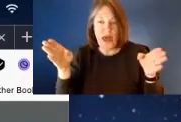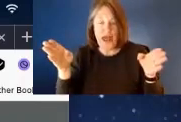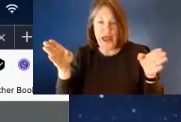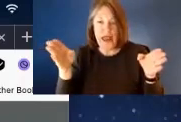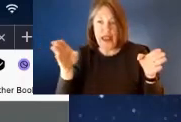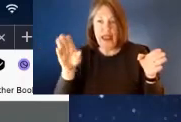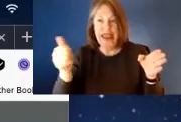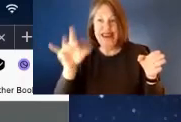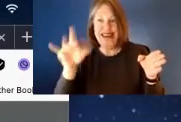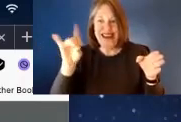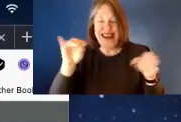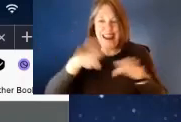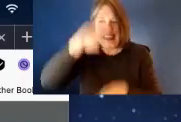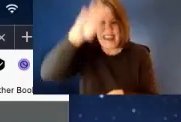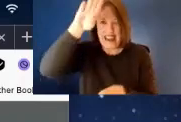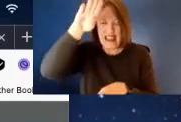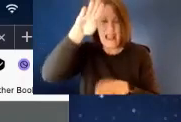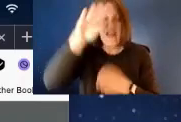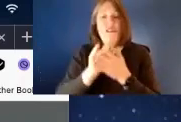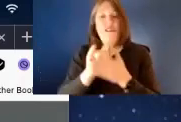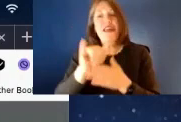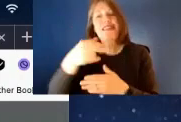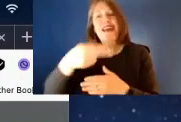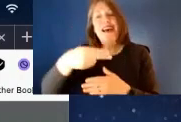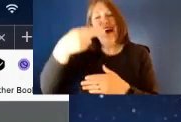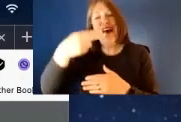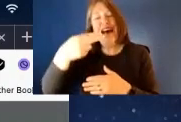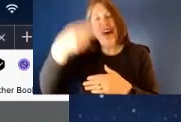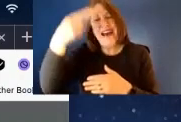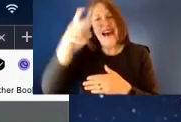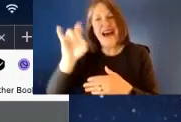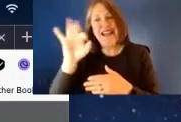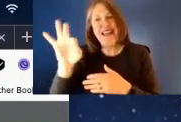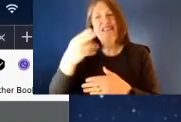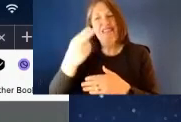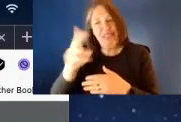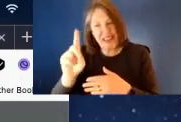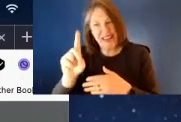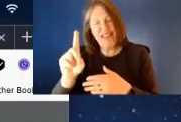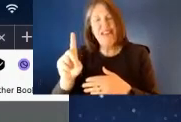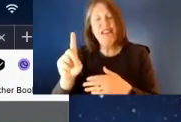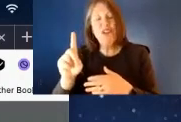06:44:34 high definition format, so we encourage you that if you are going to be using images